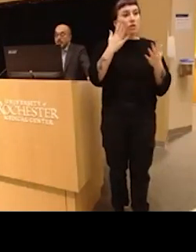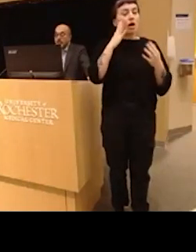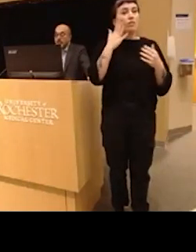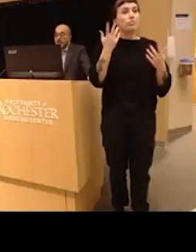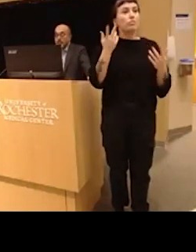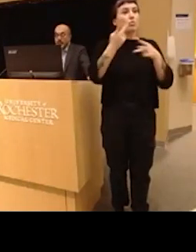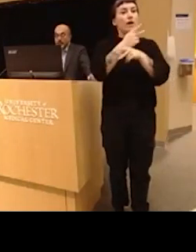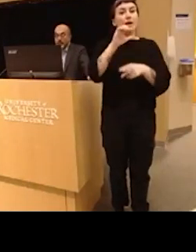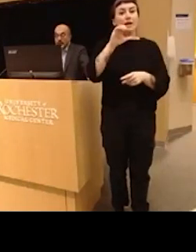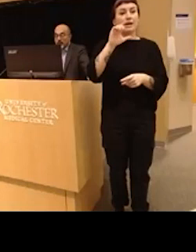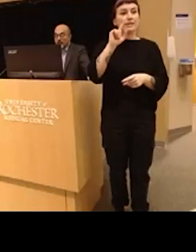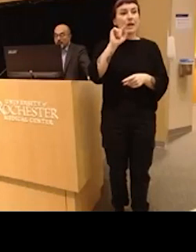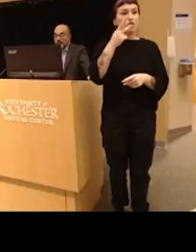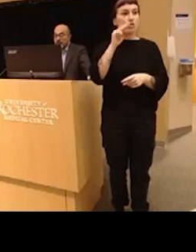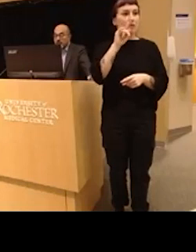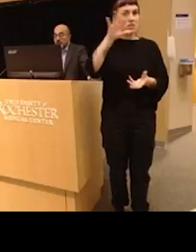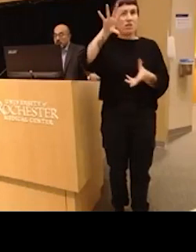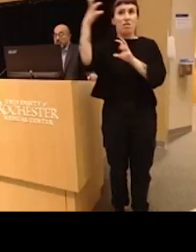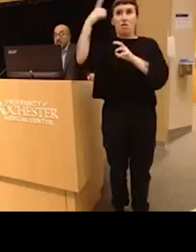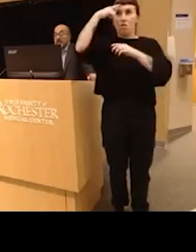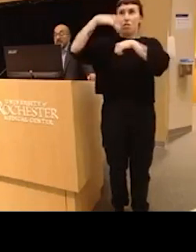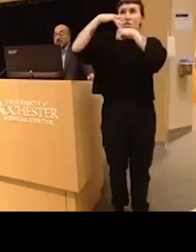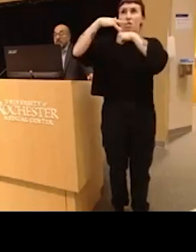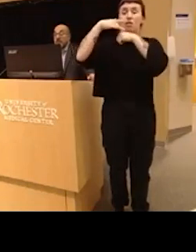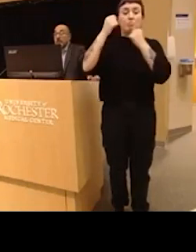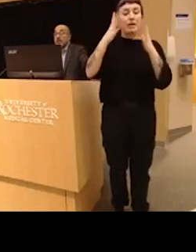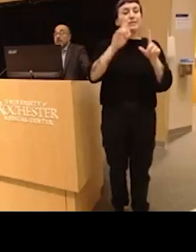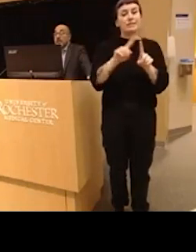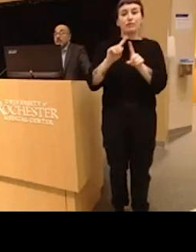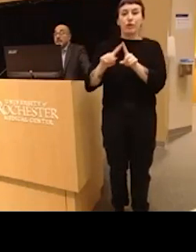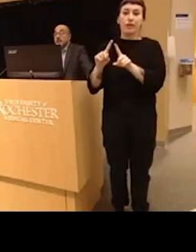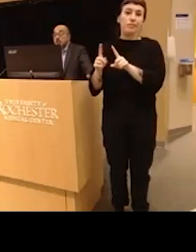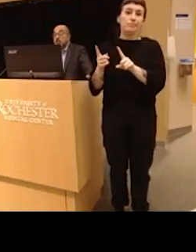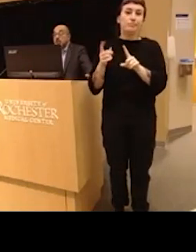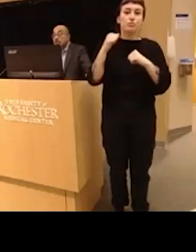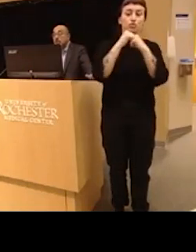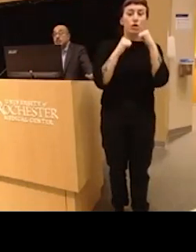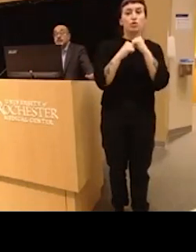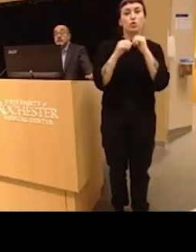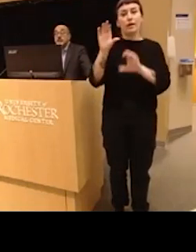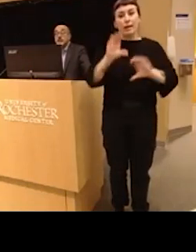know that you all heard about um there's obviously lots of different um structural and chemical you